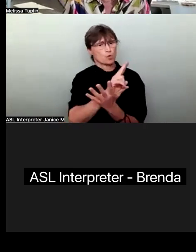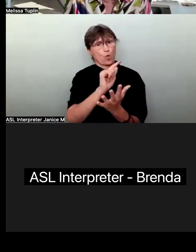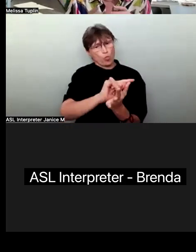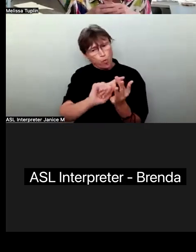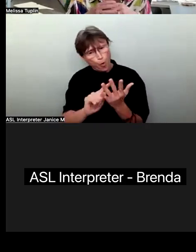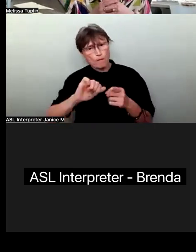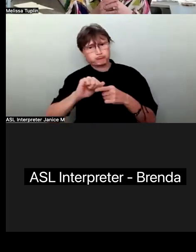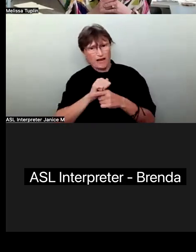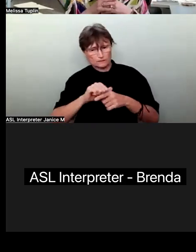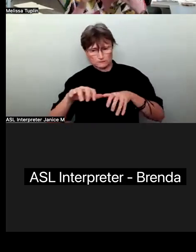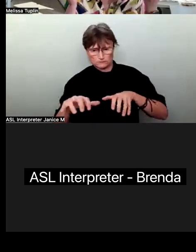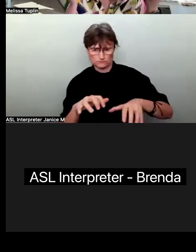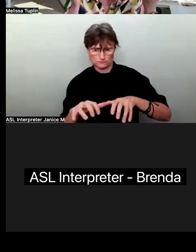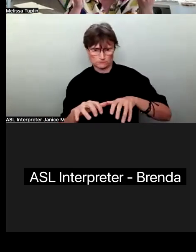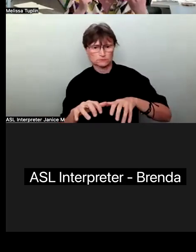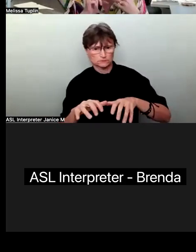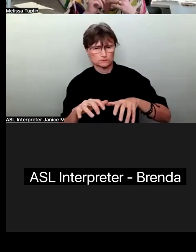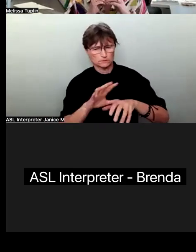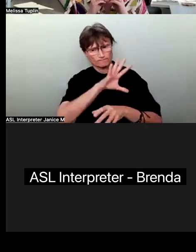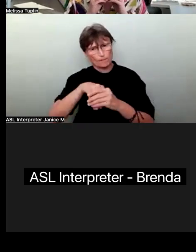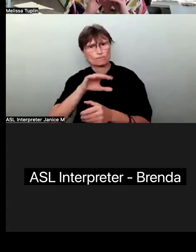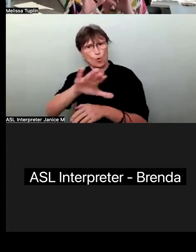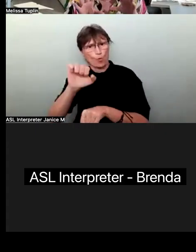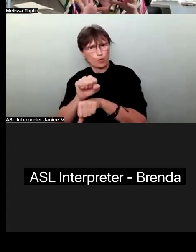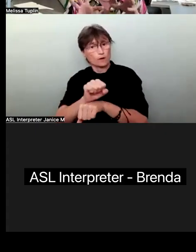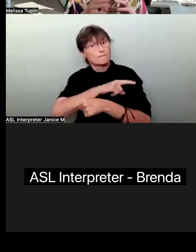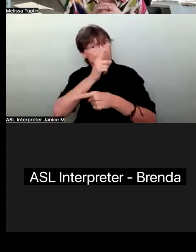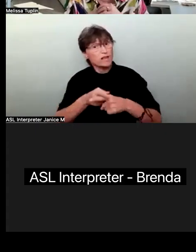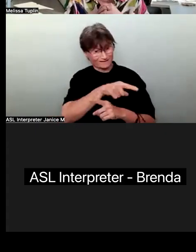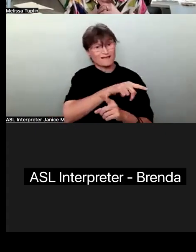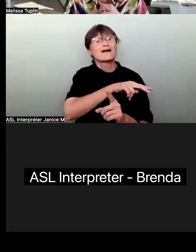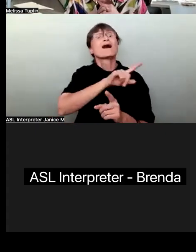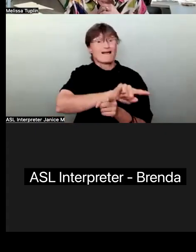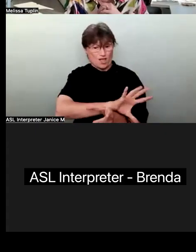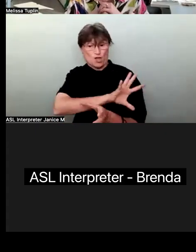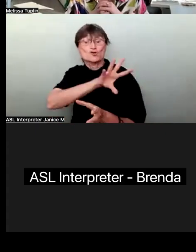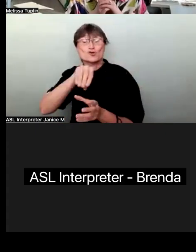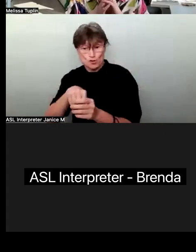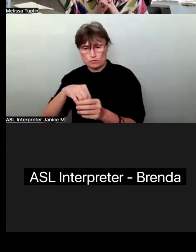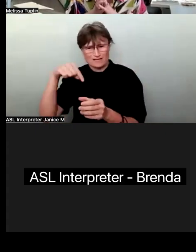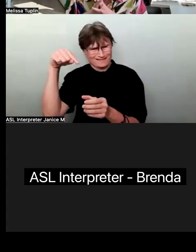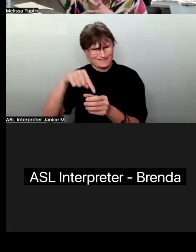you apply these practices and stay accountable to them? Give two or three specific examples.